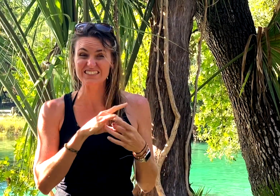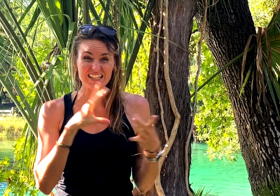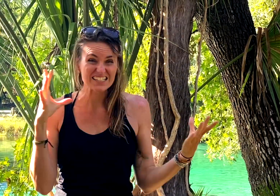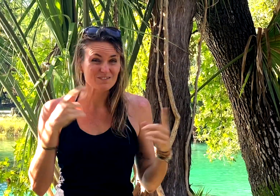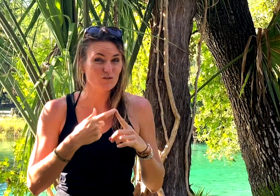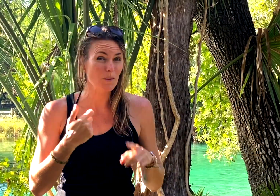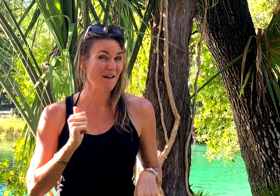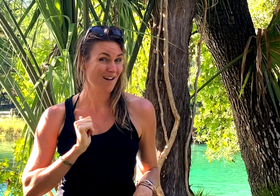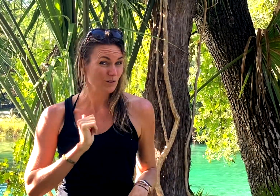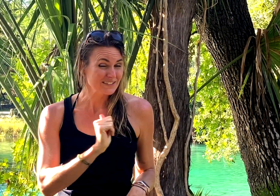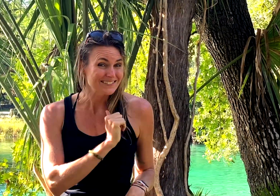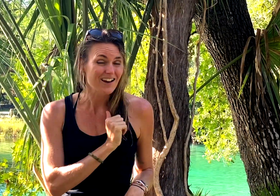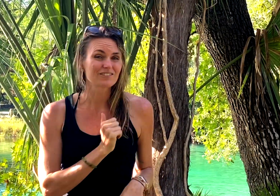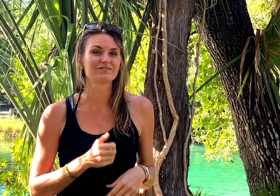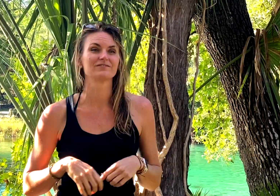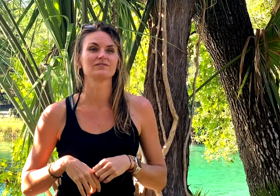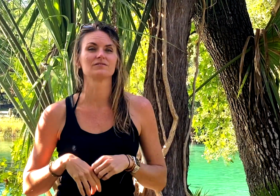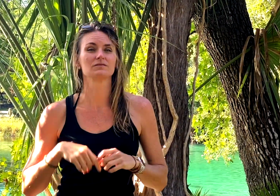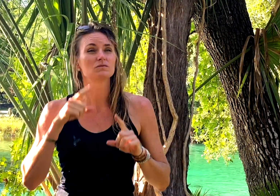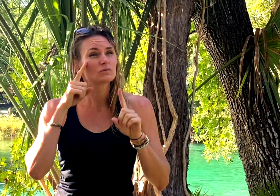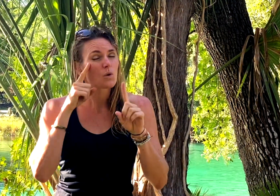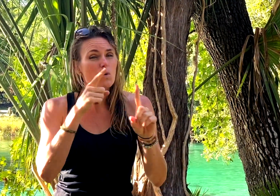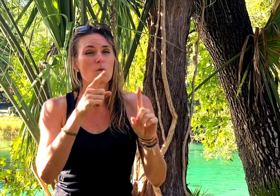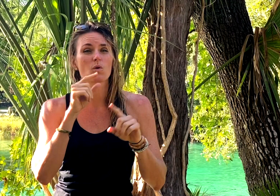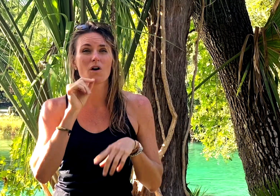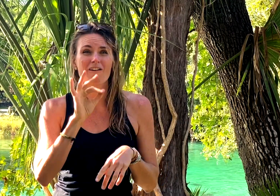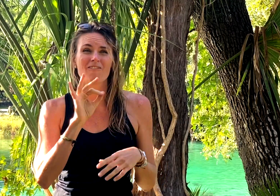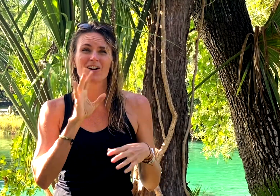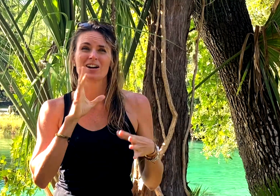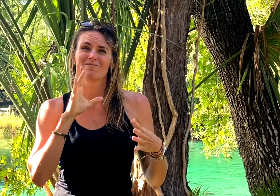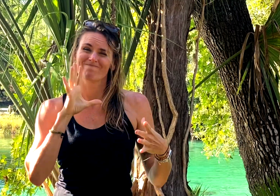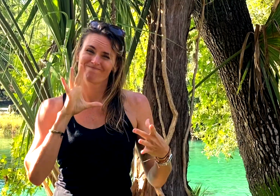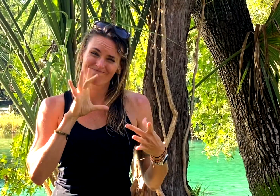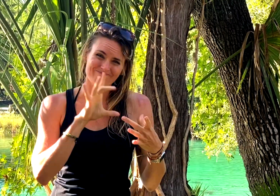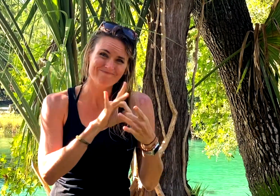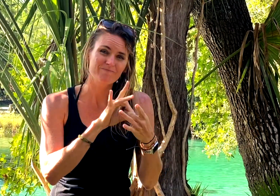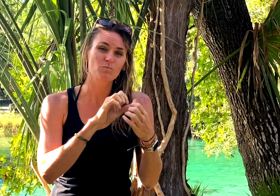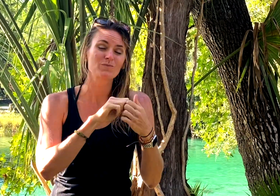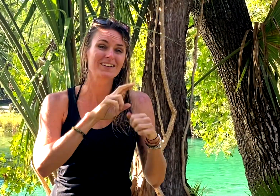humans and from ourselves.